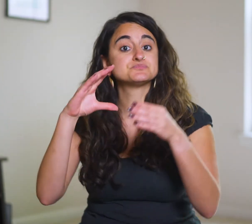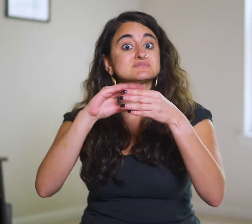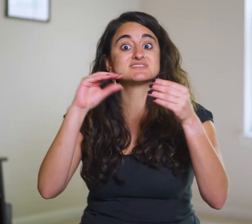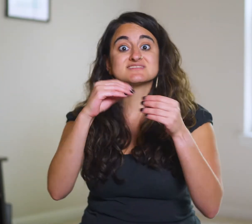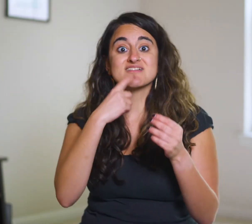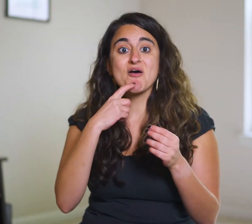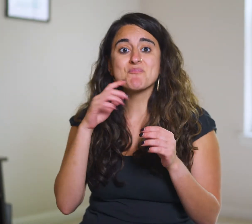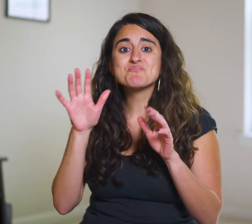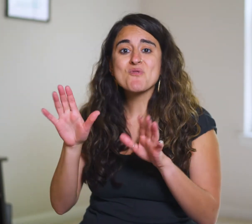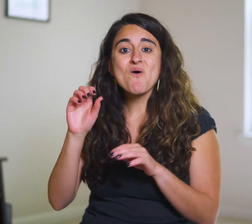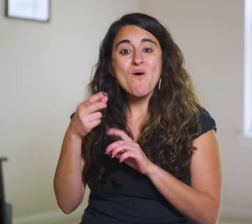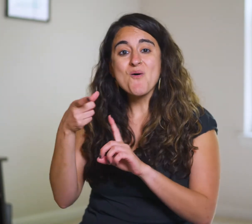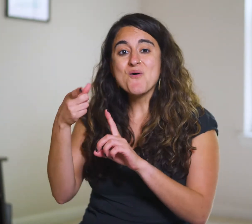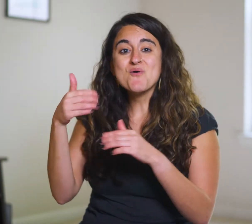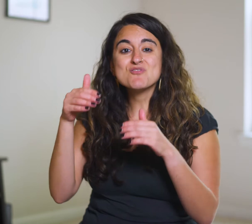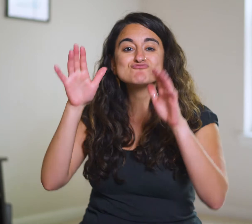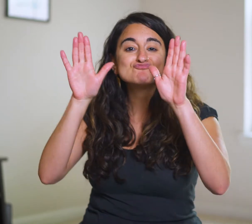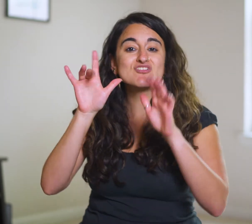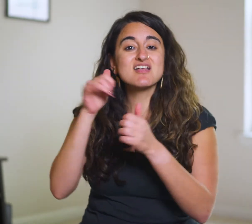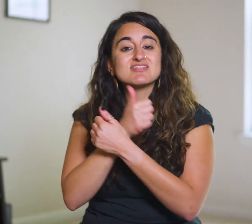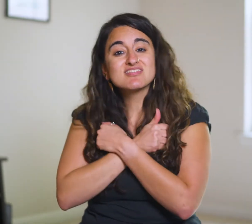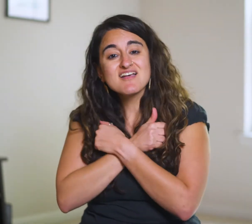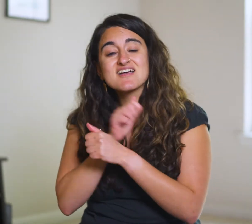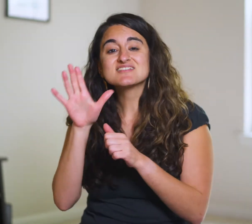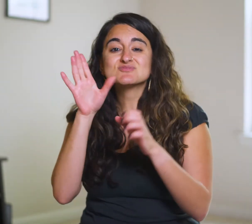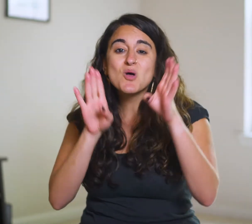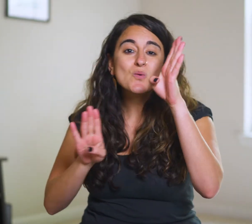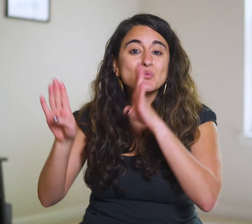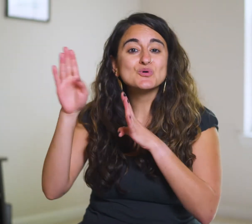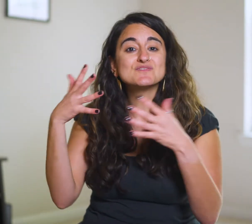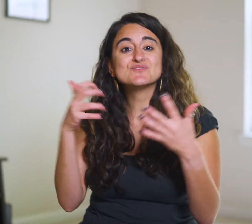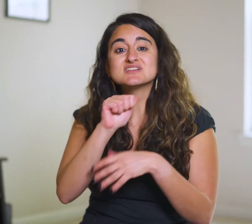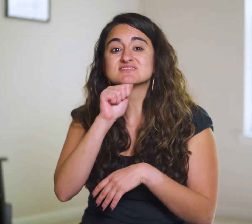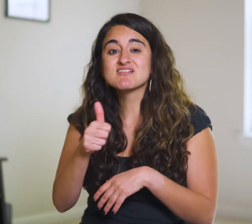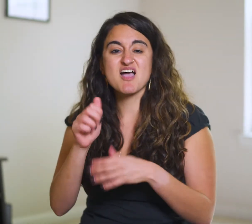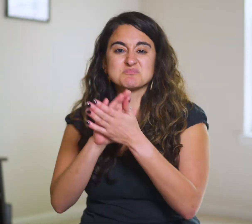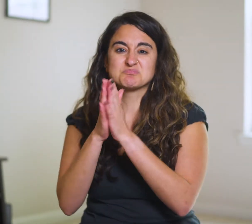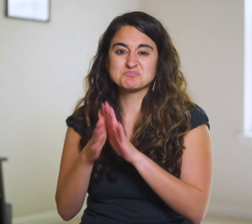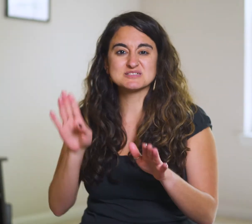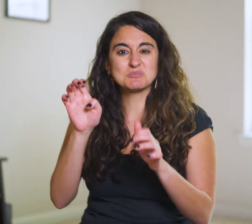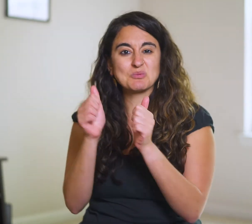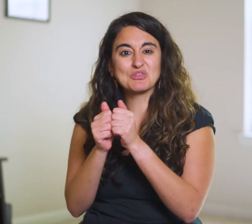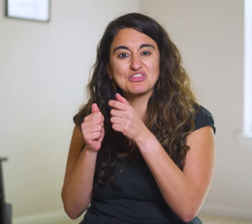“O man greatly loved, fear not, peace be with you;